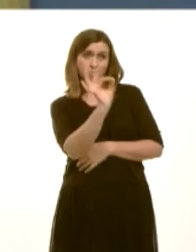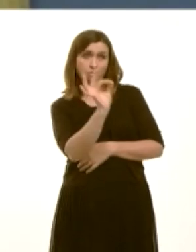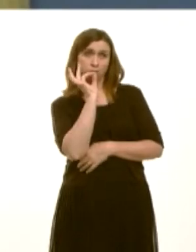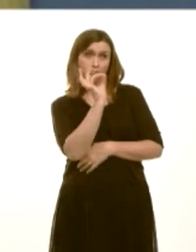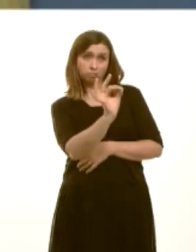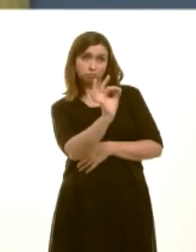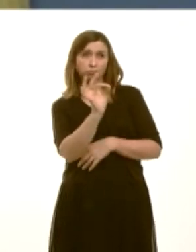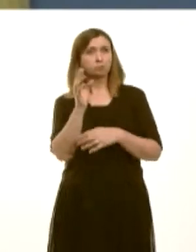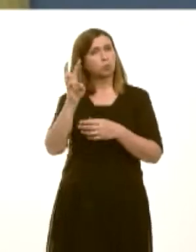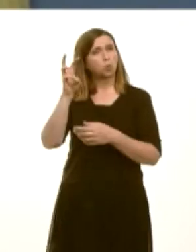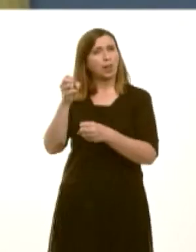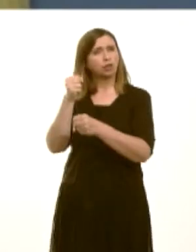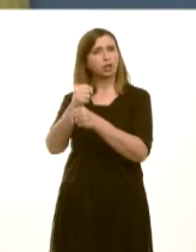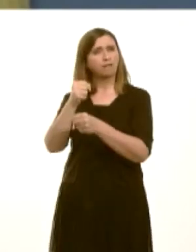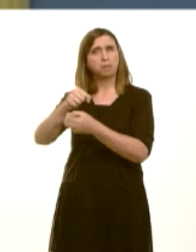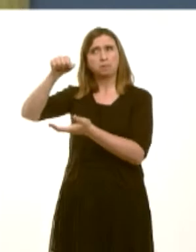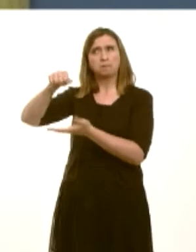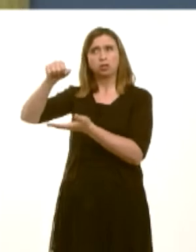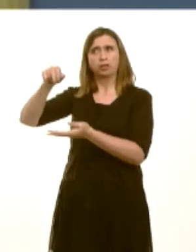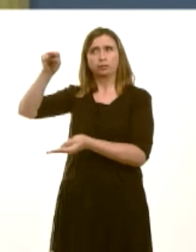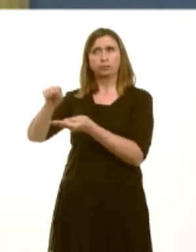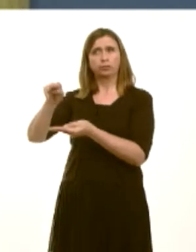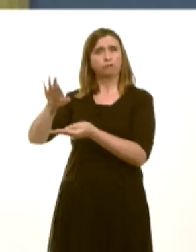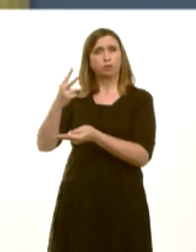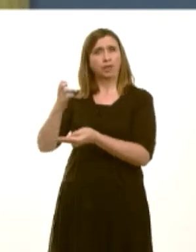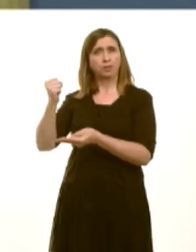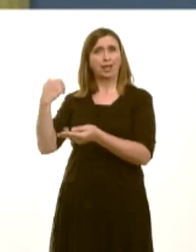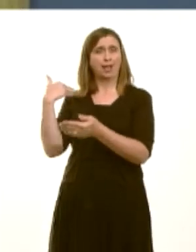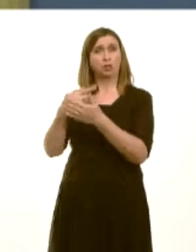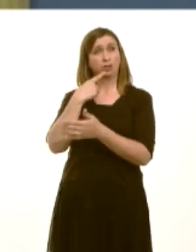the Welsh Governmentís budget since 2010 and you said ë£1 billioní. I wonder if